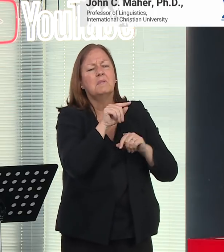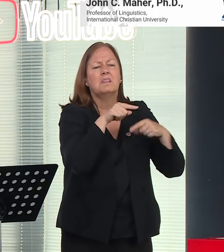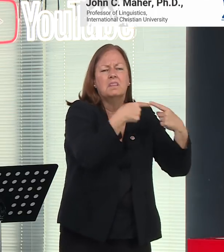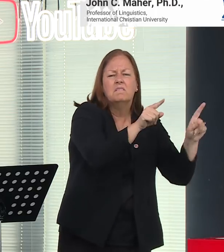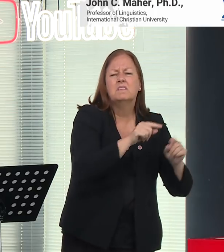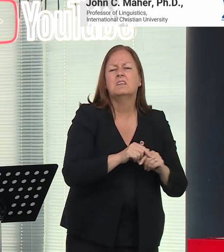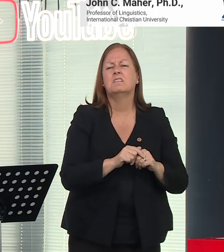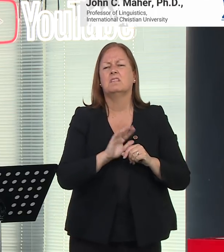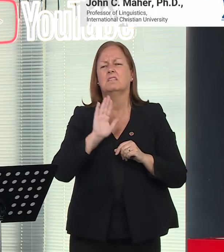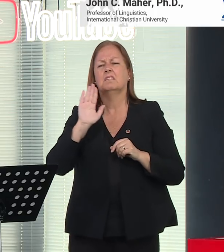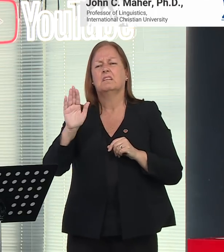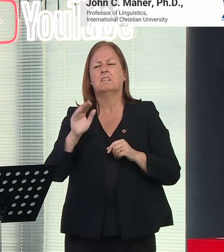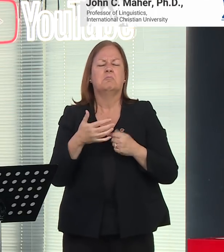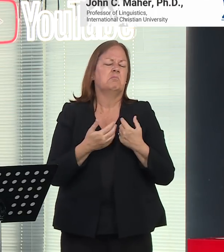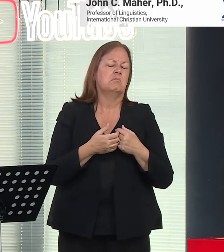There are big languages, such as Chinese and French.